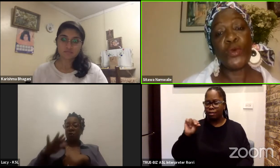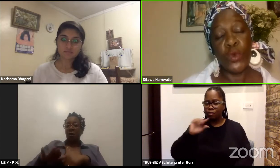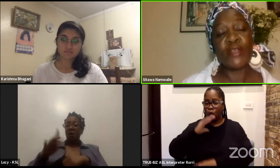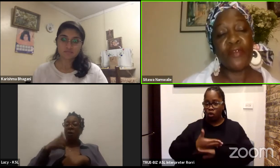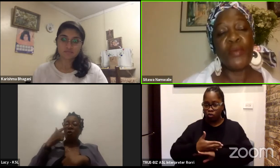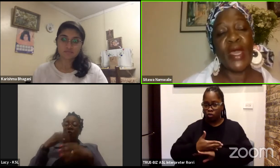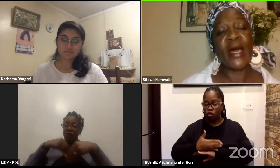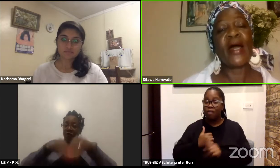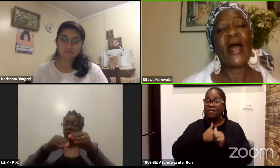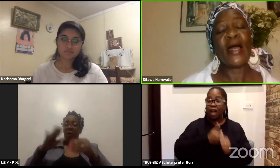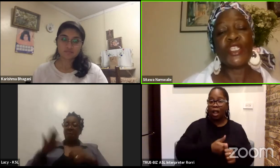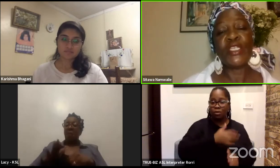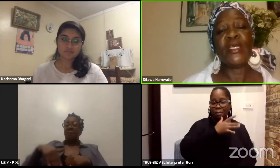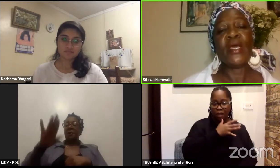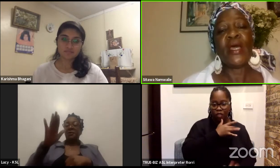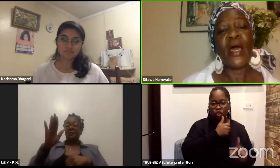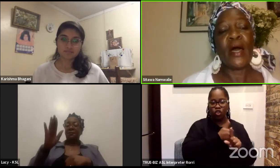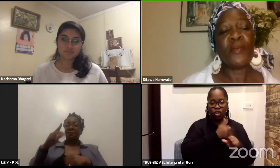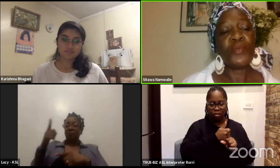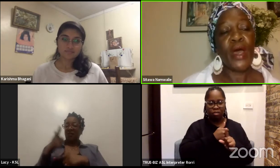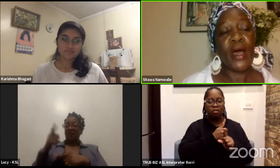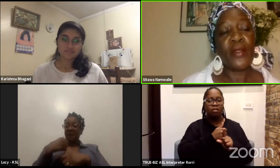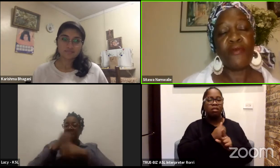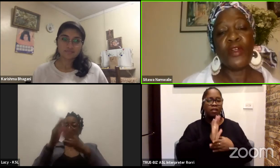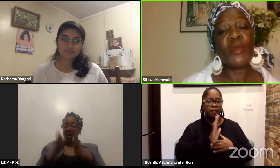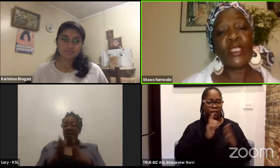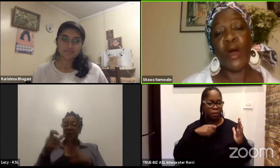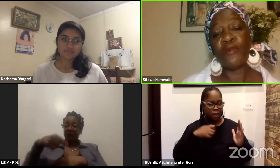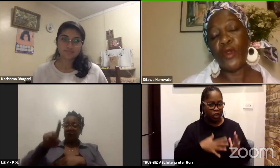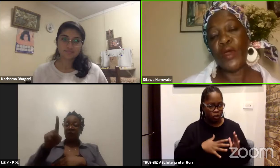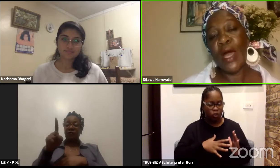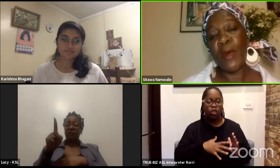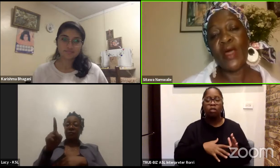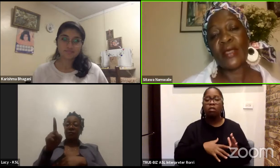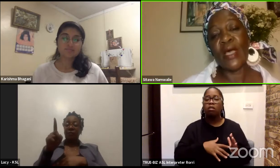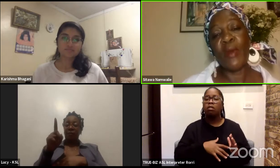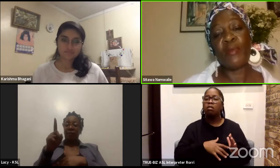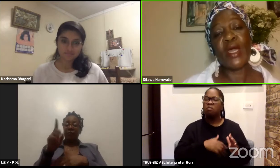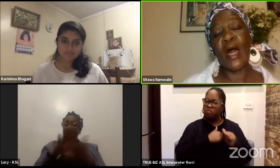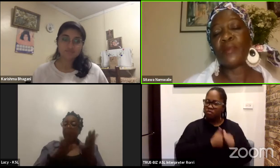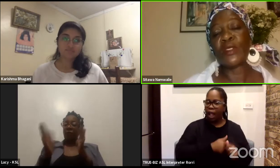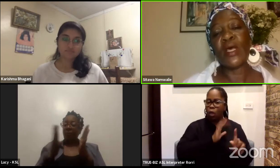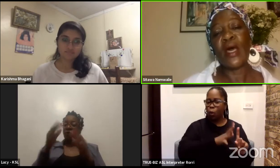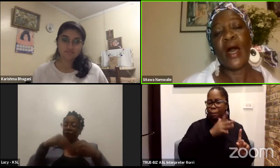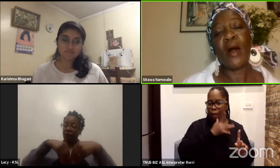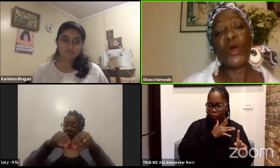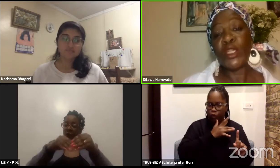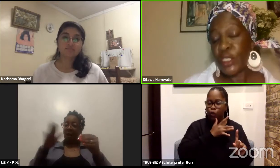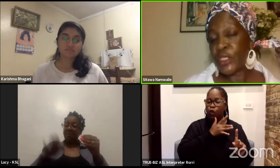who is a filmmaker and the film is about following her mother as her mother becomes a politician.